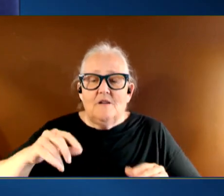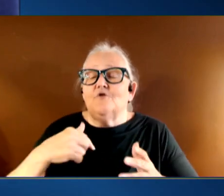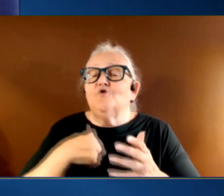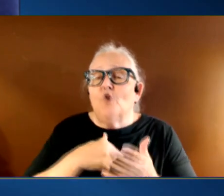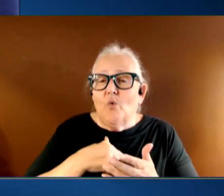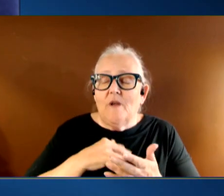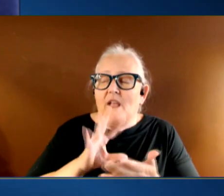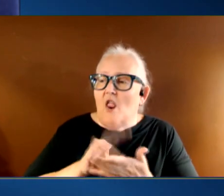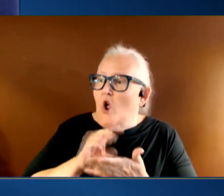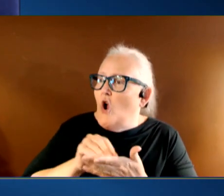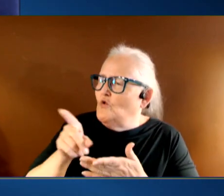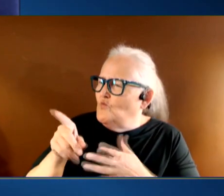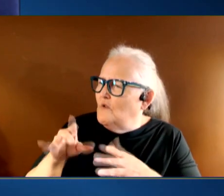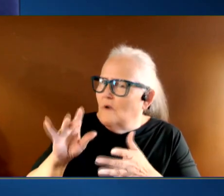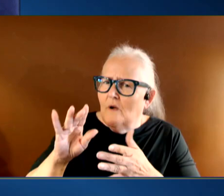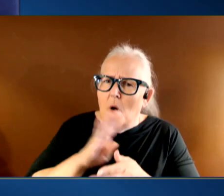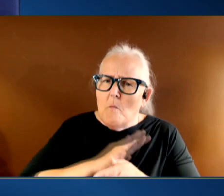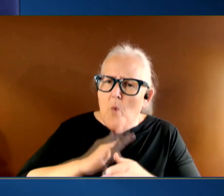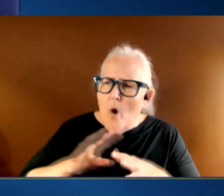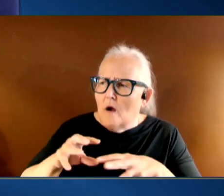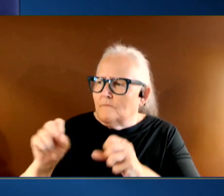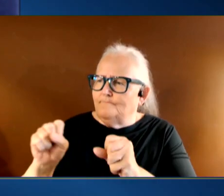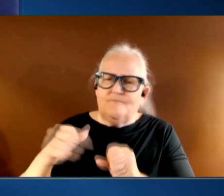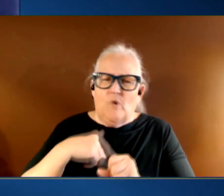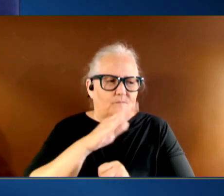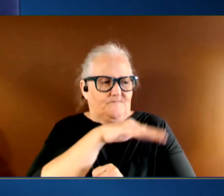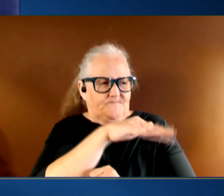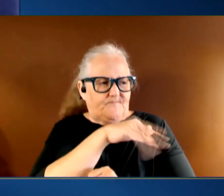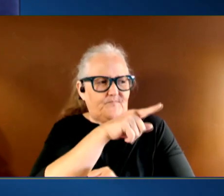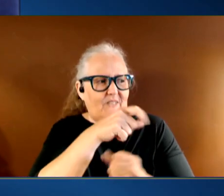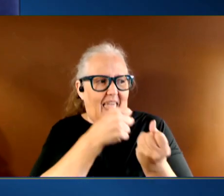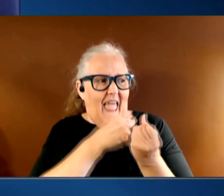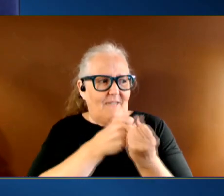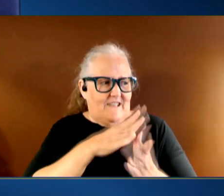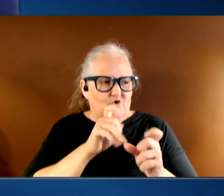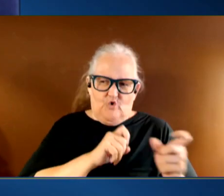and we would tap sickle cell advocates and try to prep them to go testify. And so, a case study,